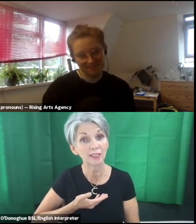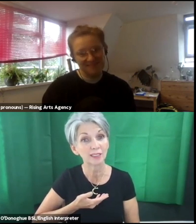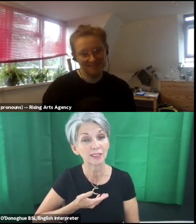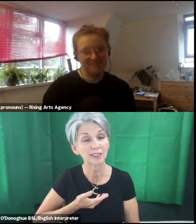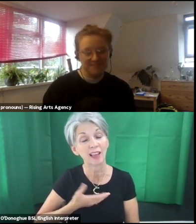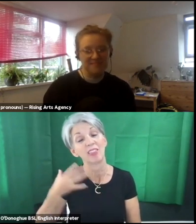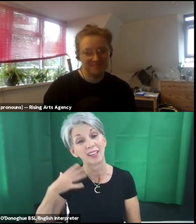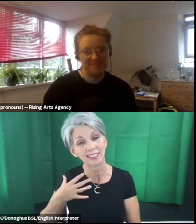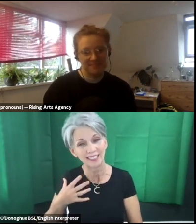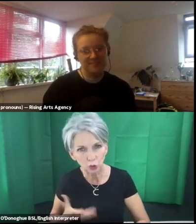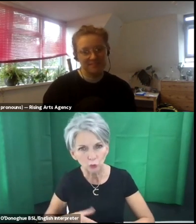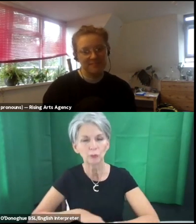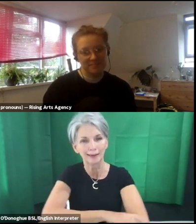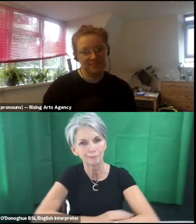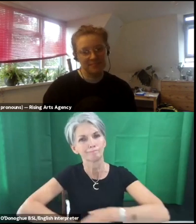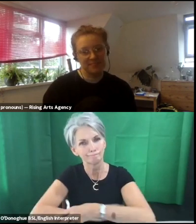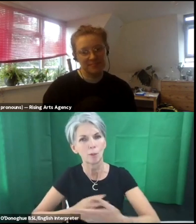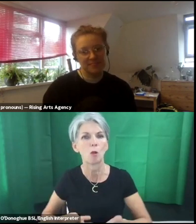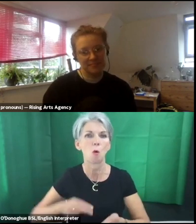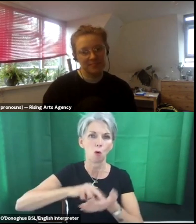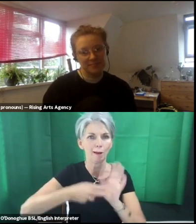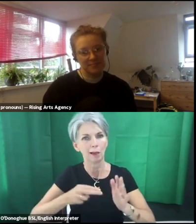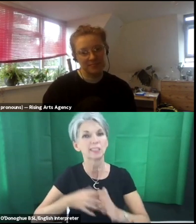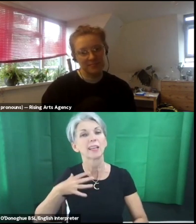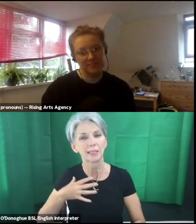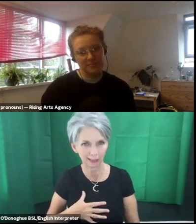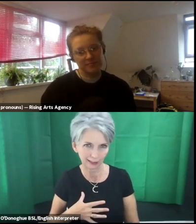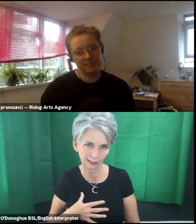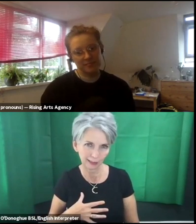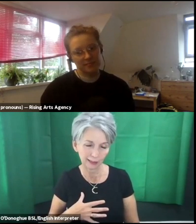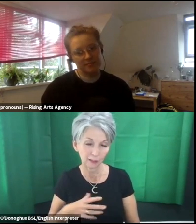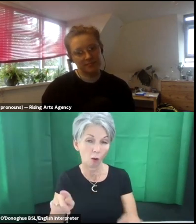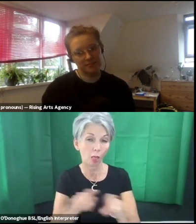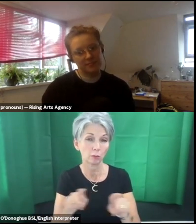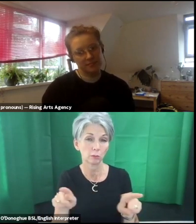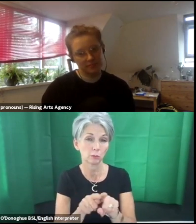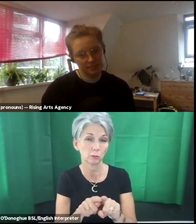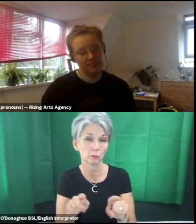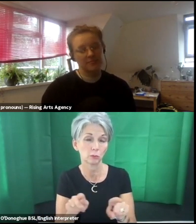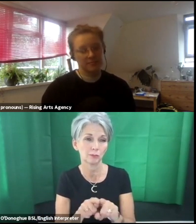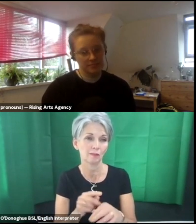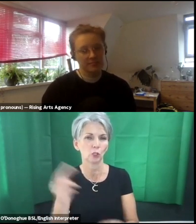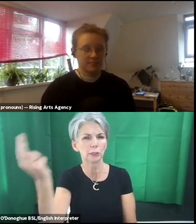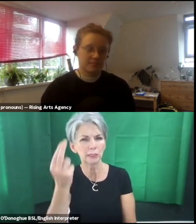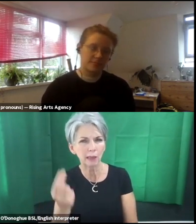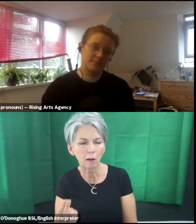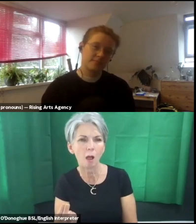Also I think, one thing is in Designers and Cultural Workers there's a lot